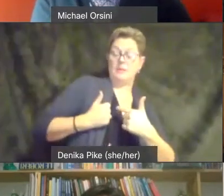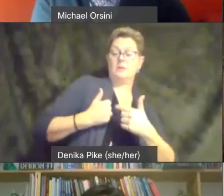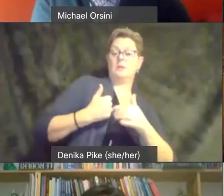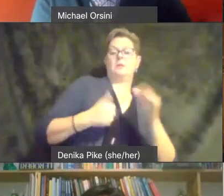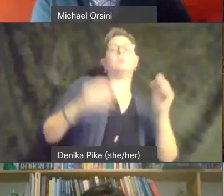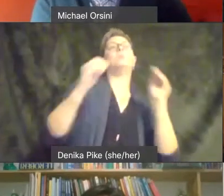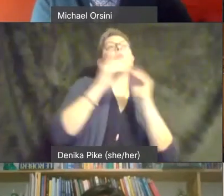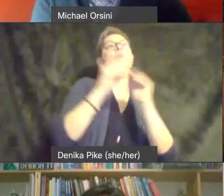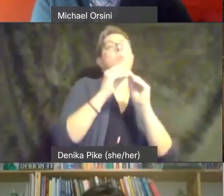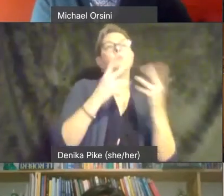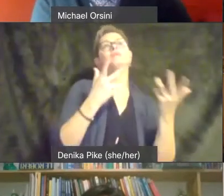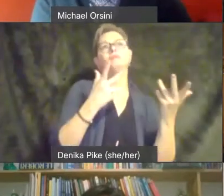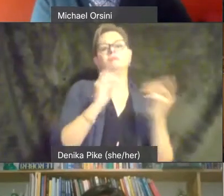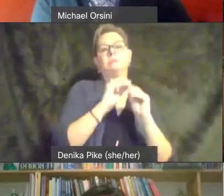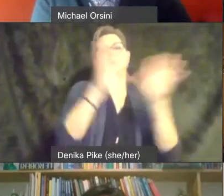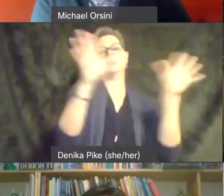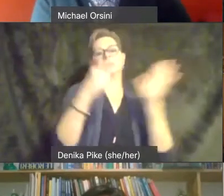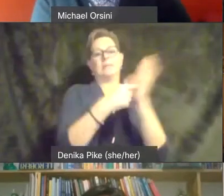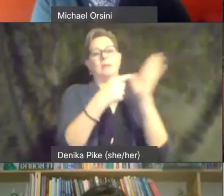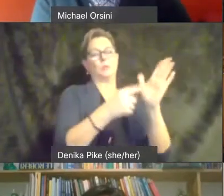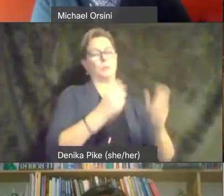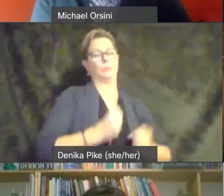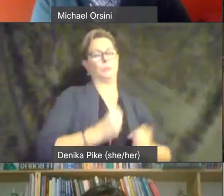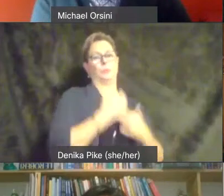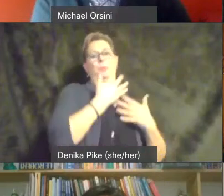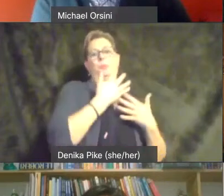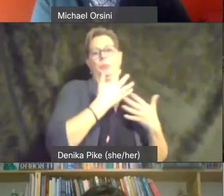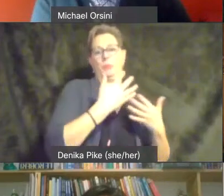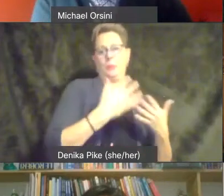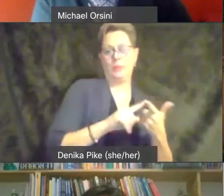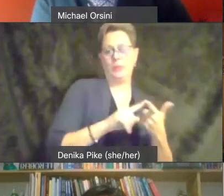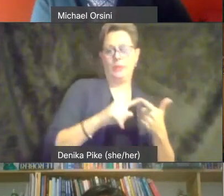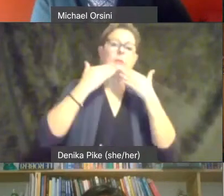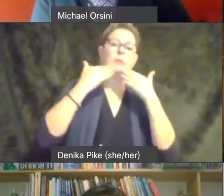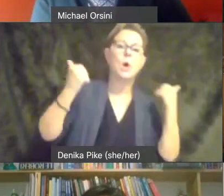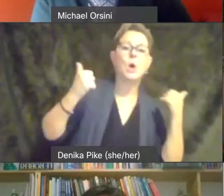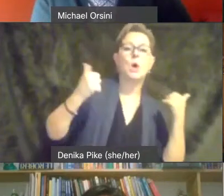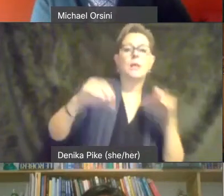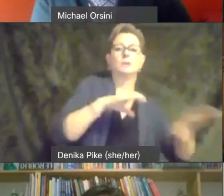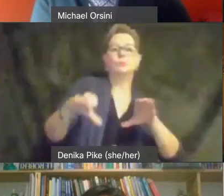Inspiring or acts of kindness or what have you, but I think.